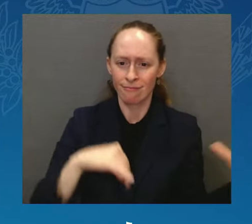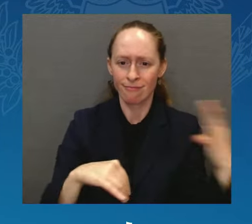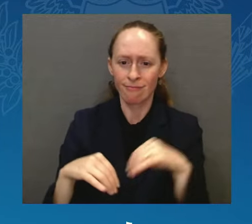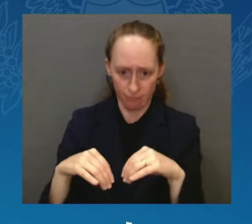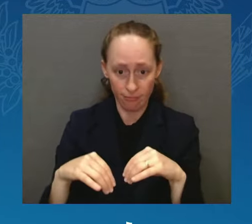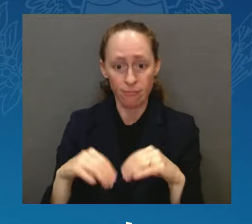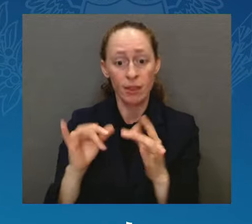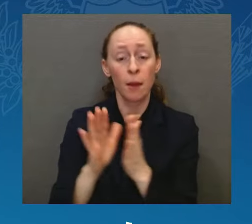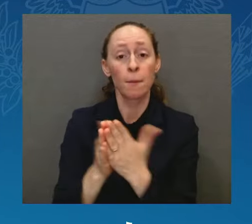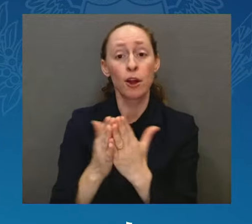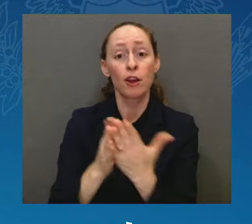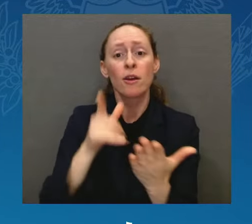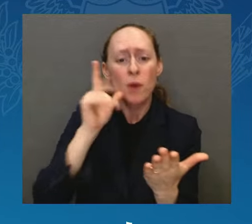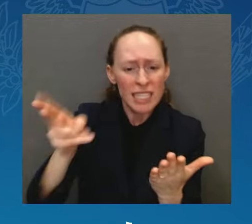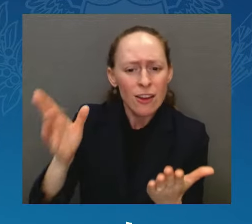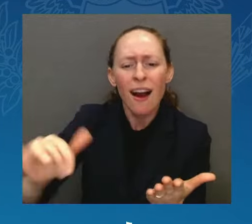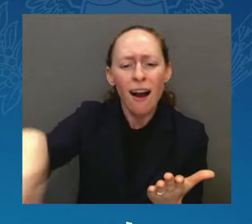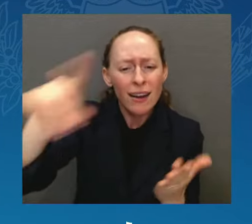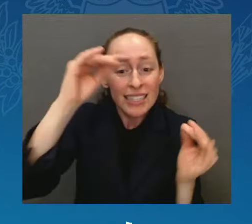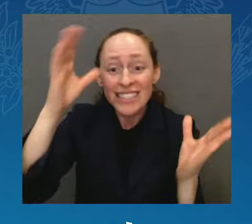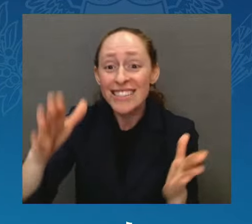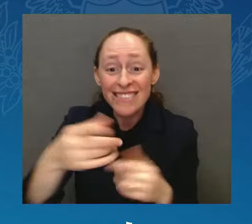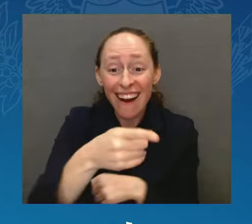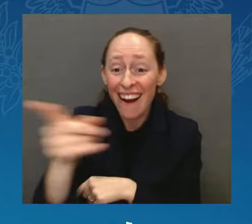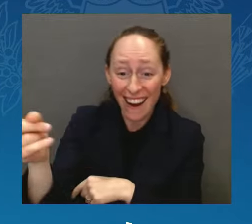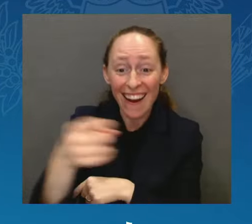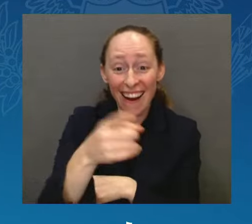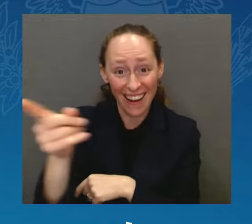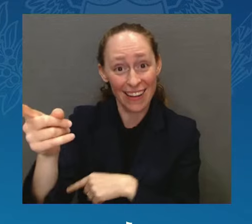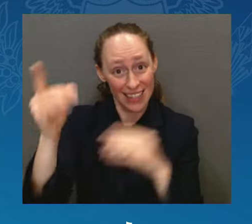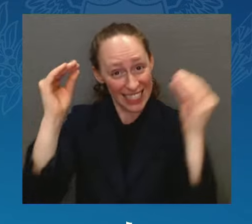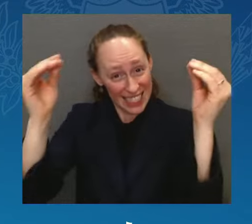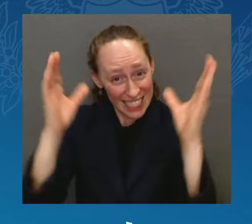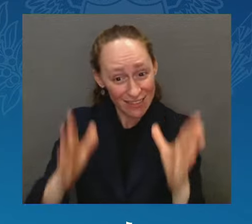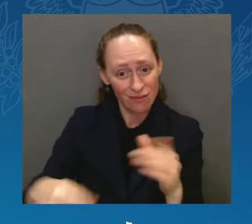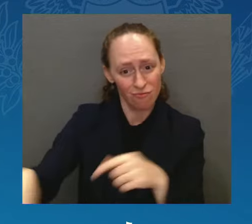Yes. The teachers who help educate our students,